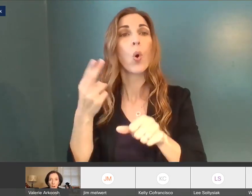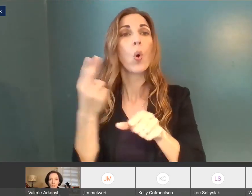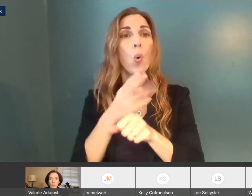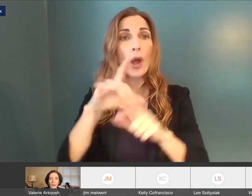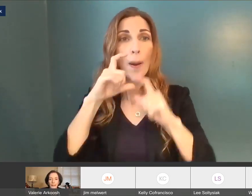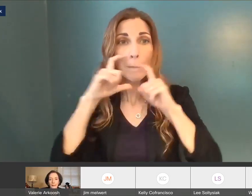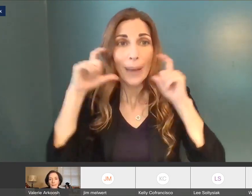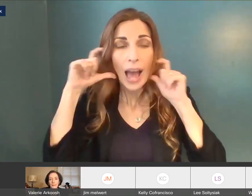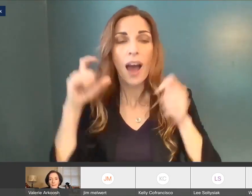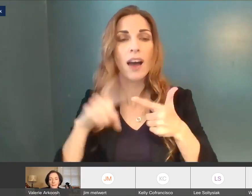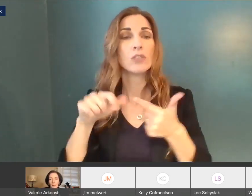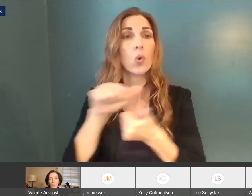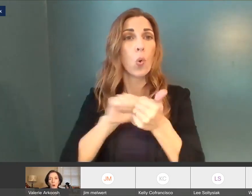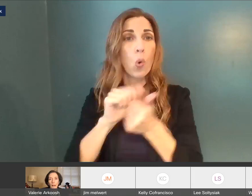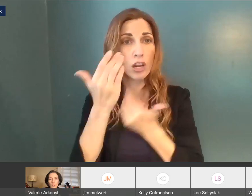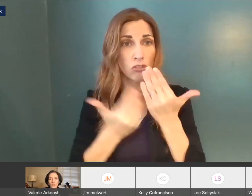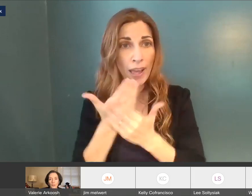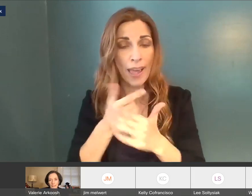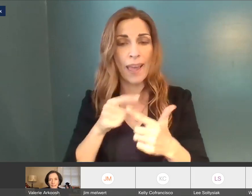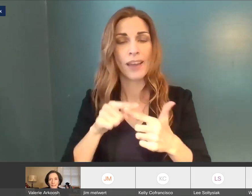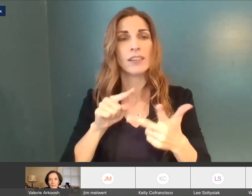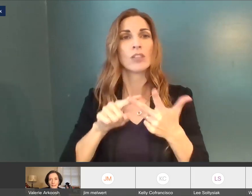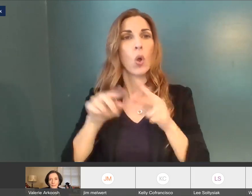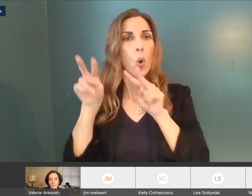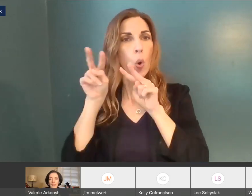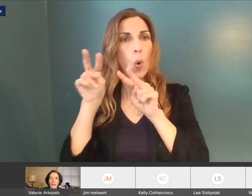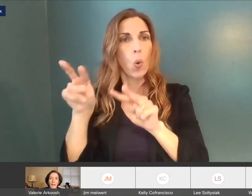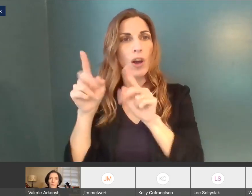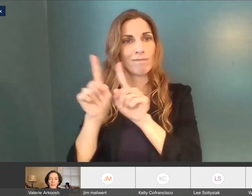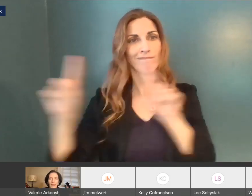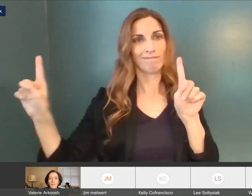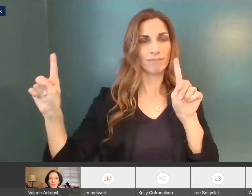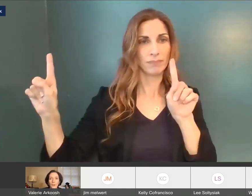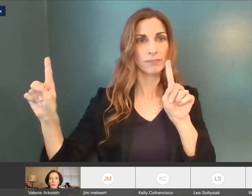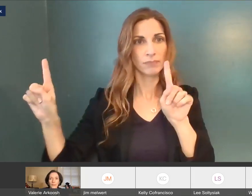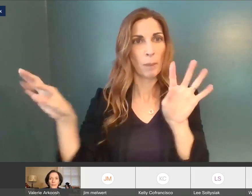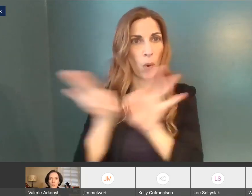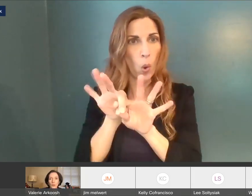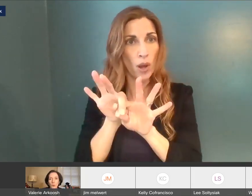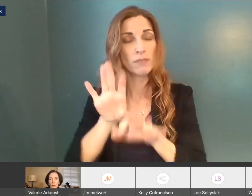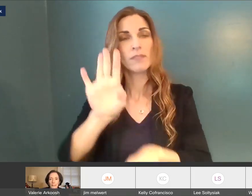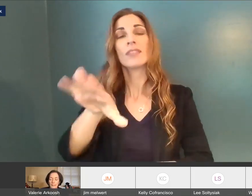wash your hands, and watch your distance, and with that, I'll turn over to Commissioner Lawrence.